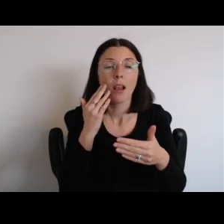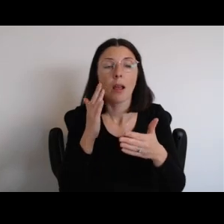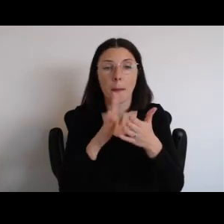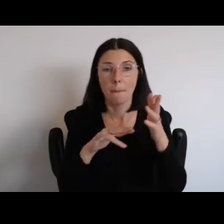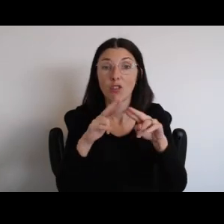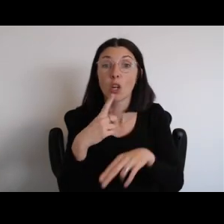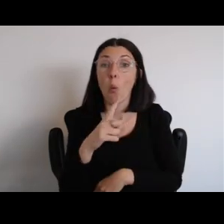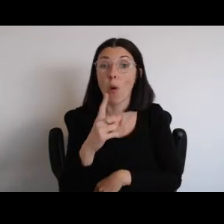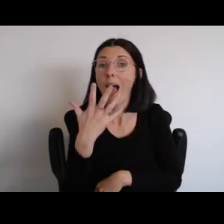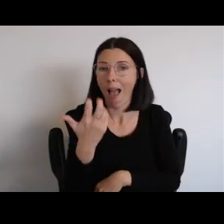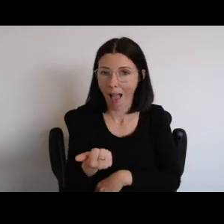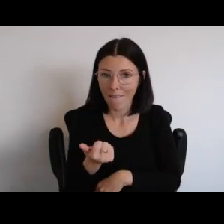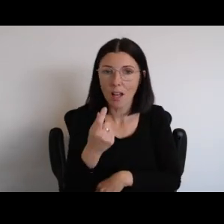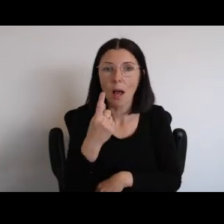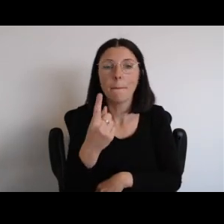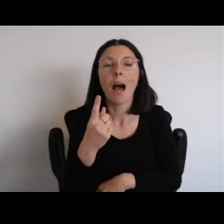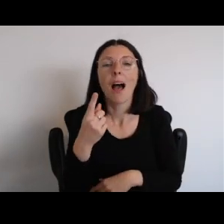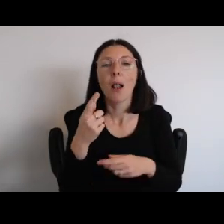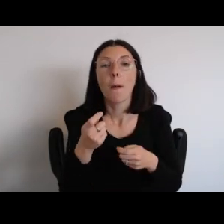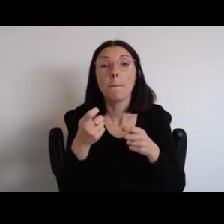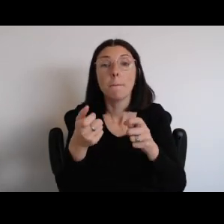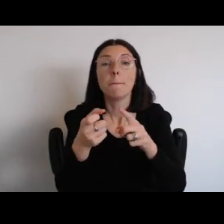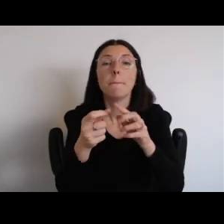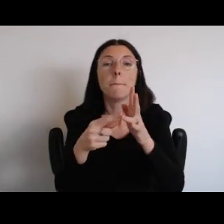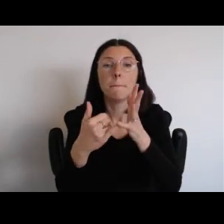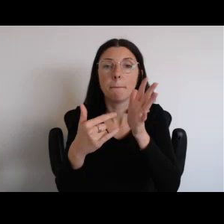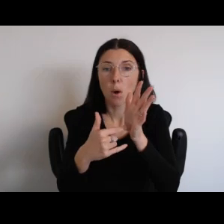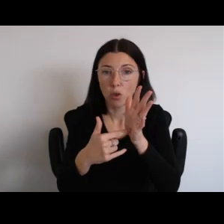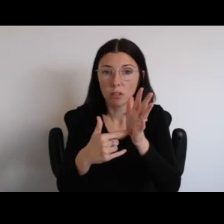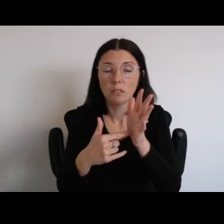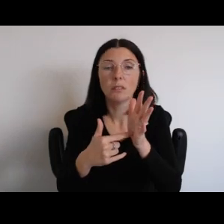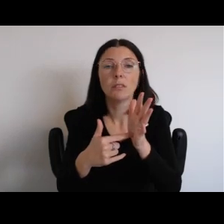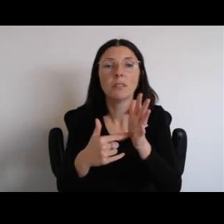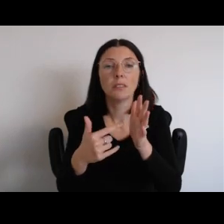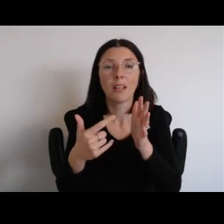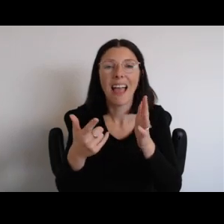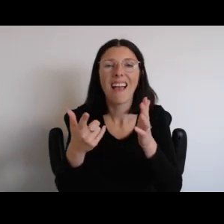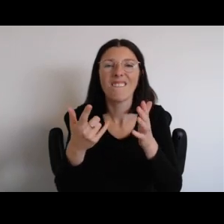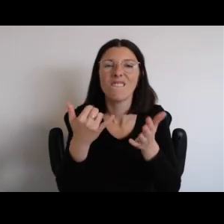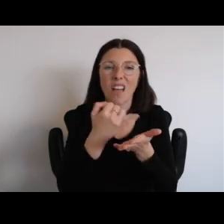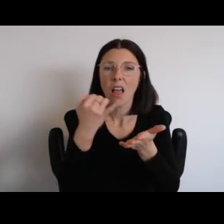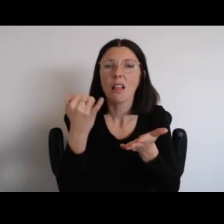parenting plan and numerous failed mediations is it likely the court will see original orders